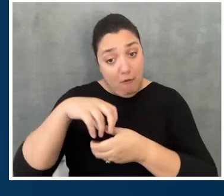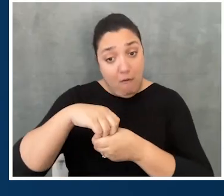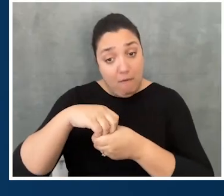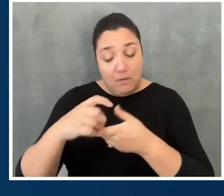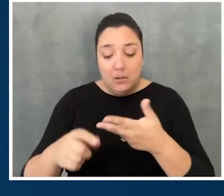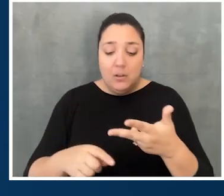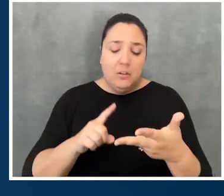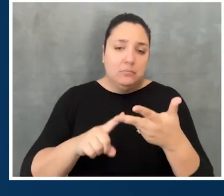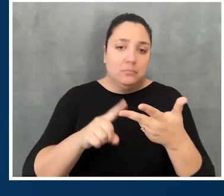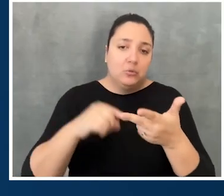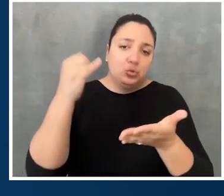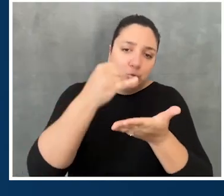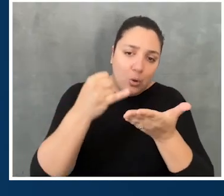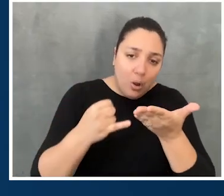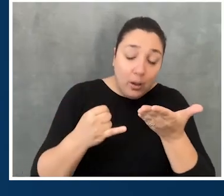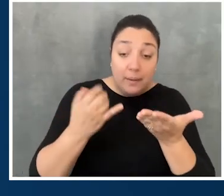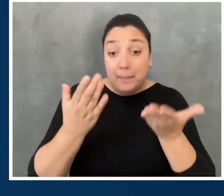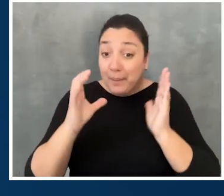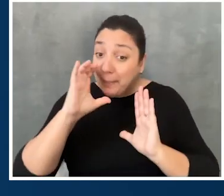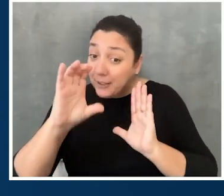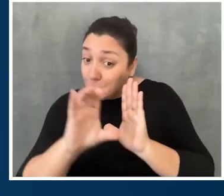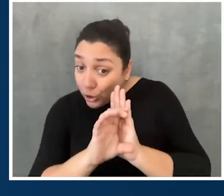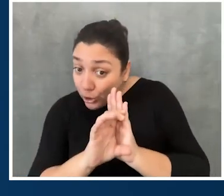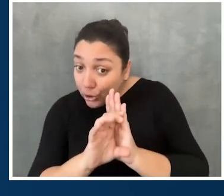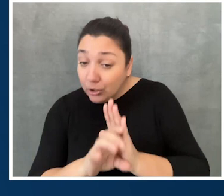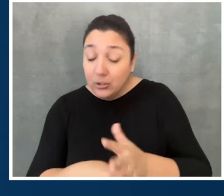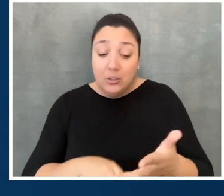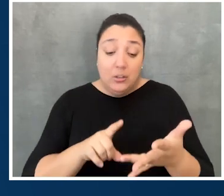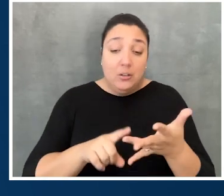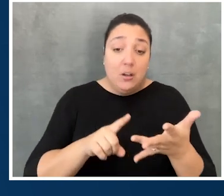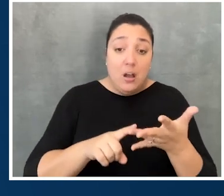a drawing or picture, writing a musical piece.